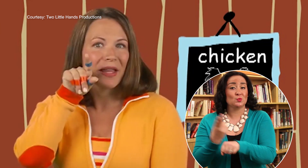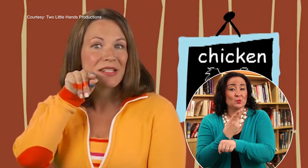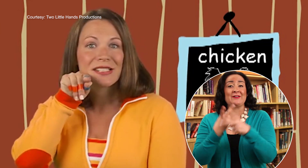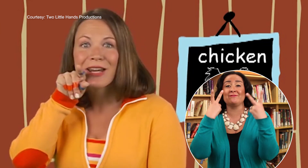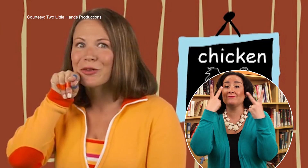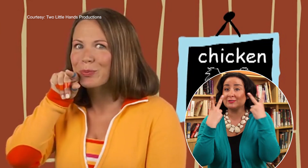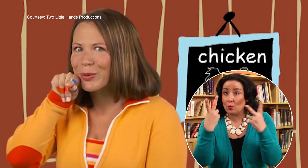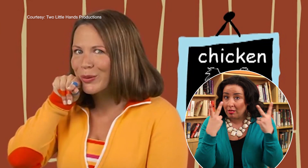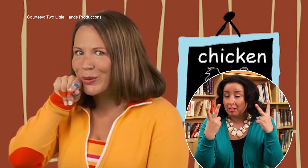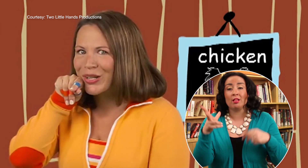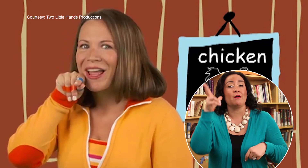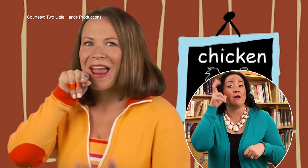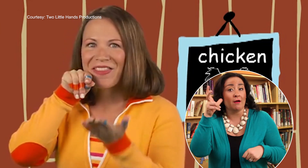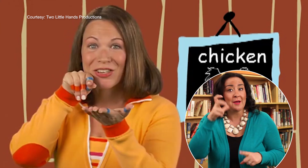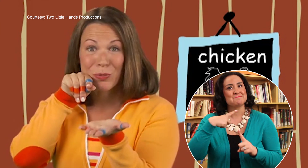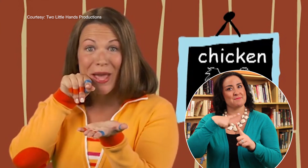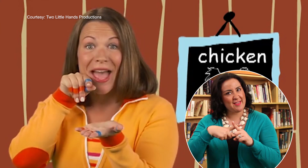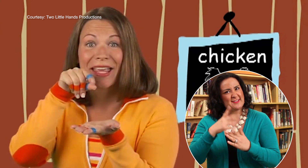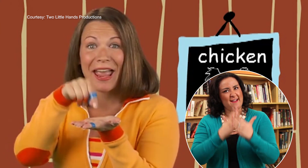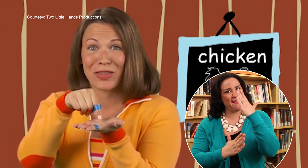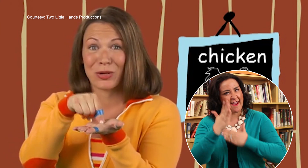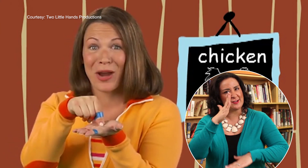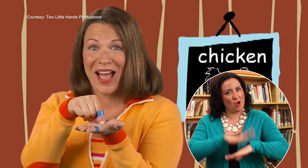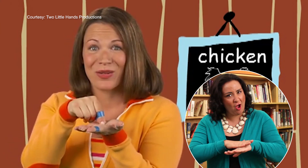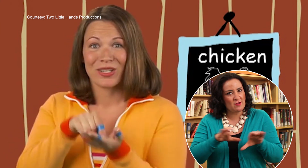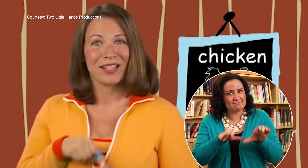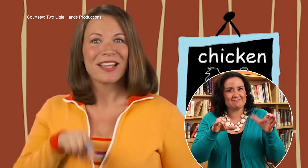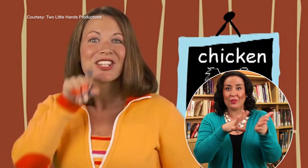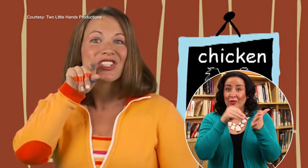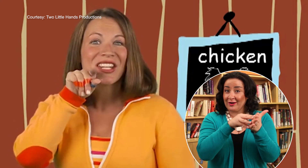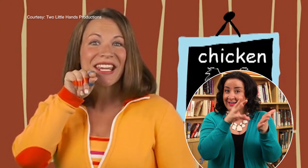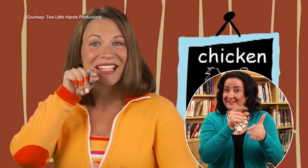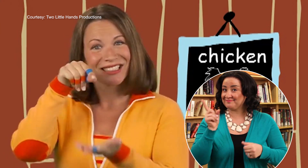visual, auditory, and hands-on kinesthetic learning."